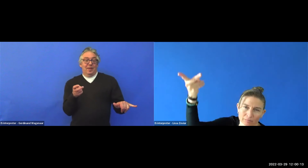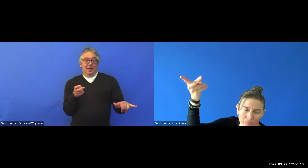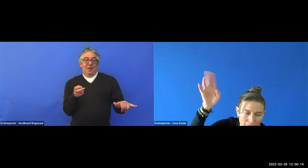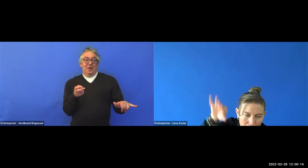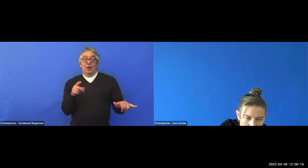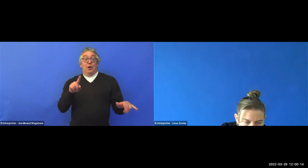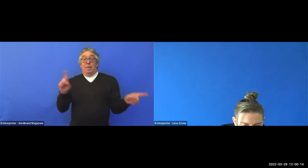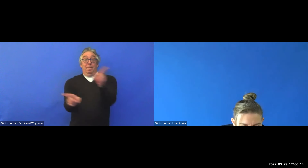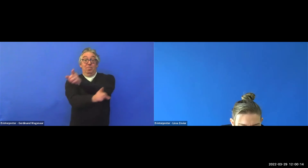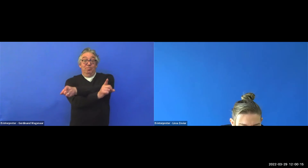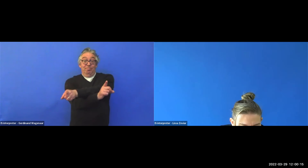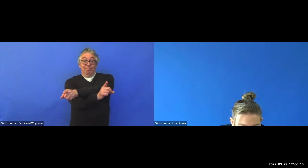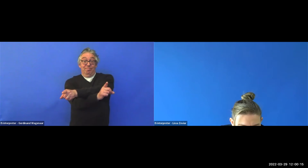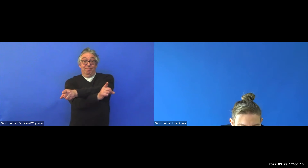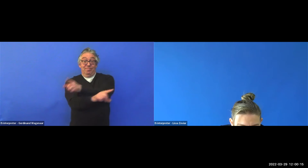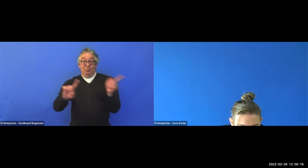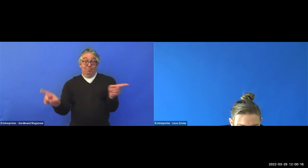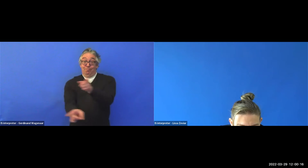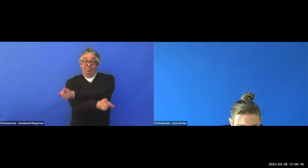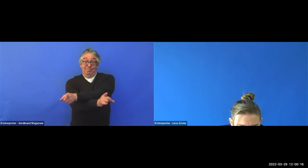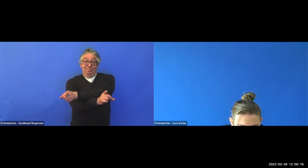Or the opposite. Okay.